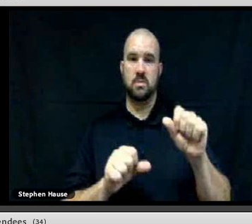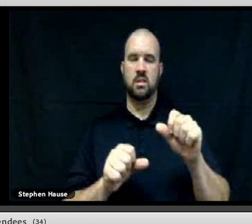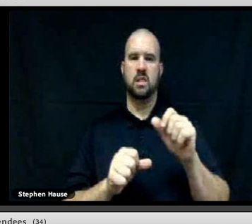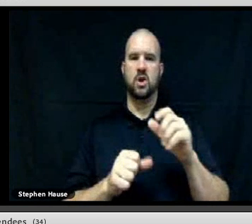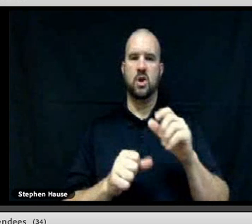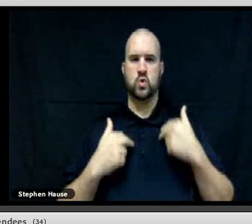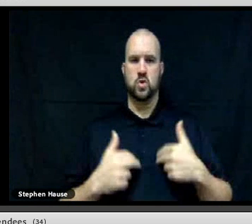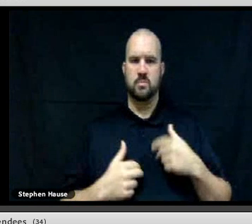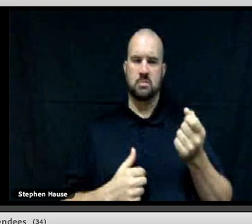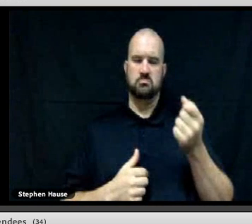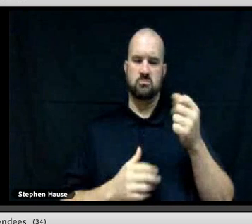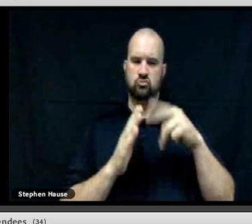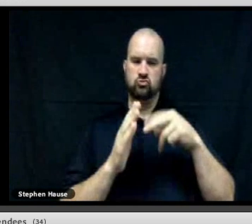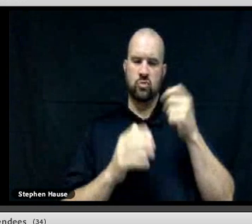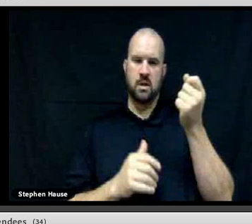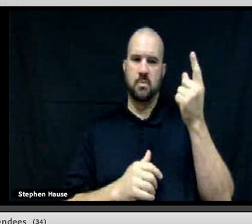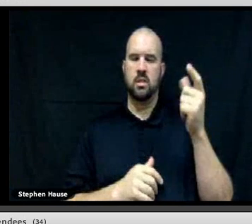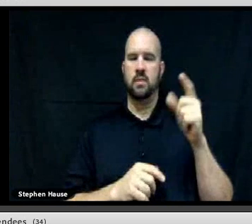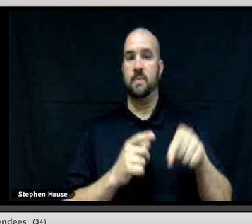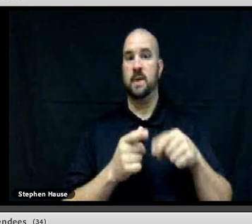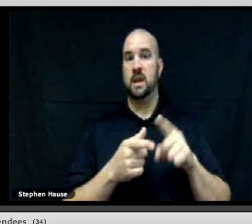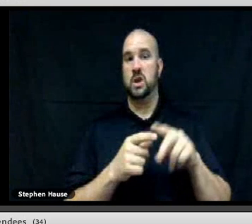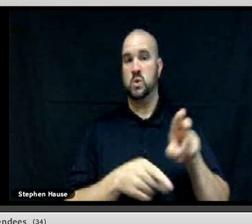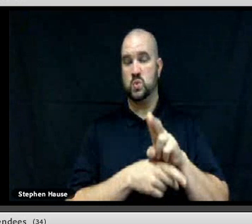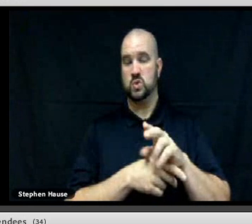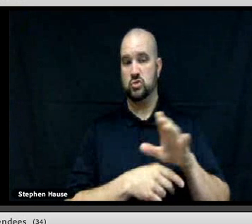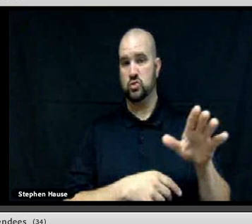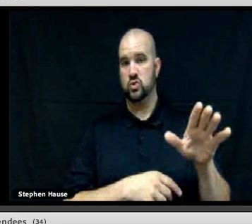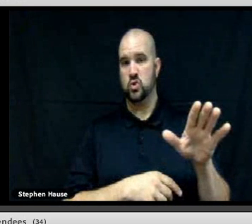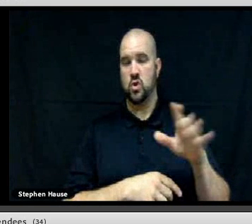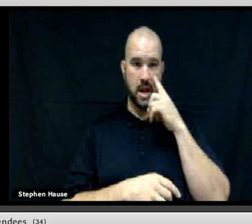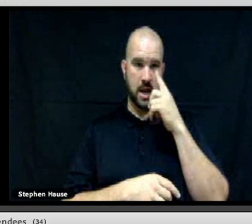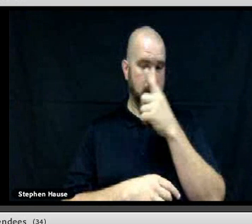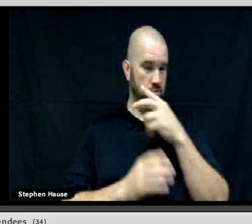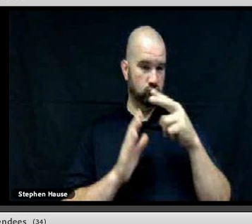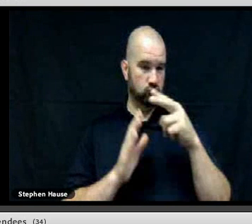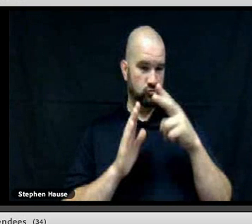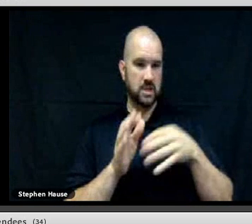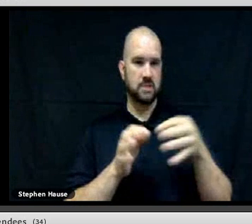which allows for DPLA to provide that quick visual, um,